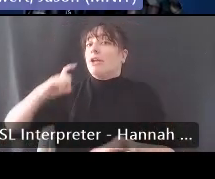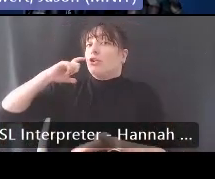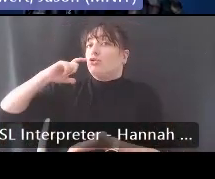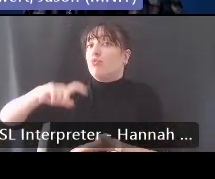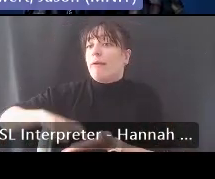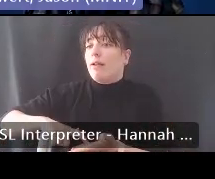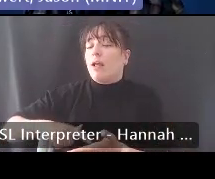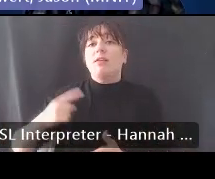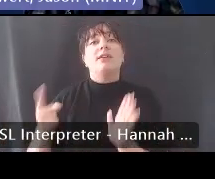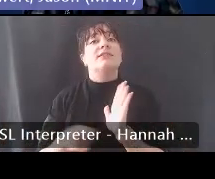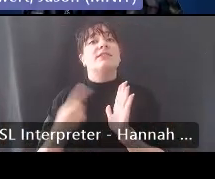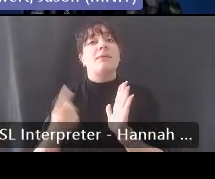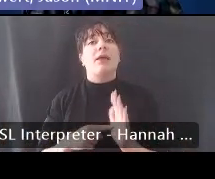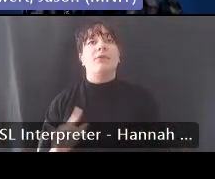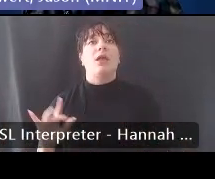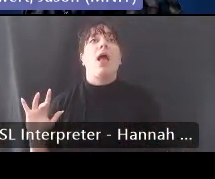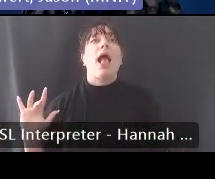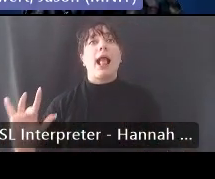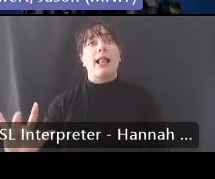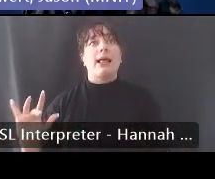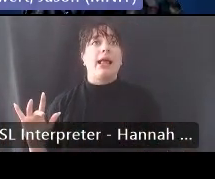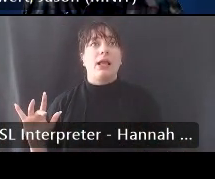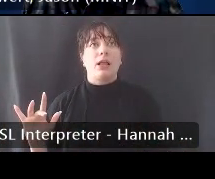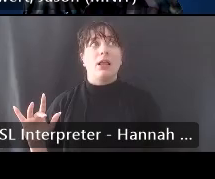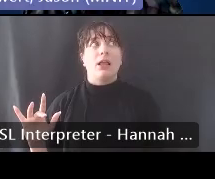that something was submitted.